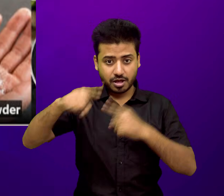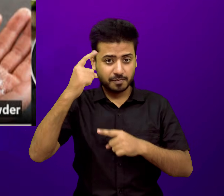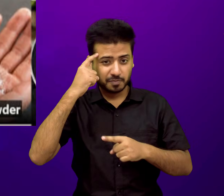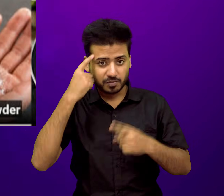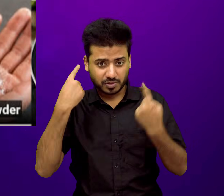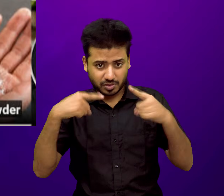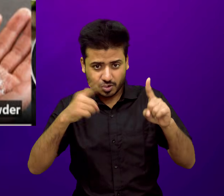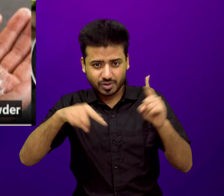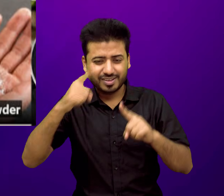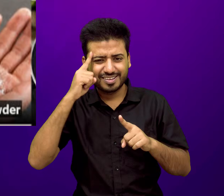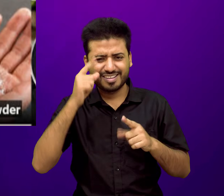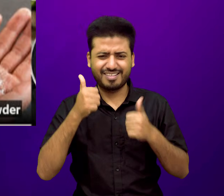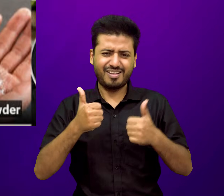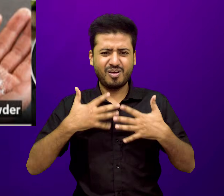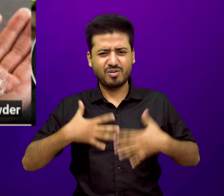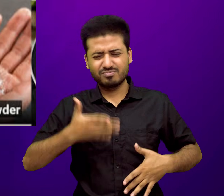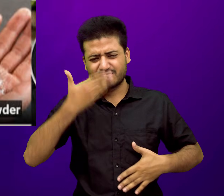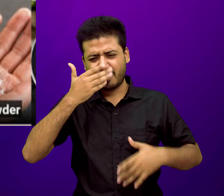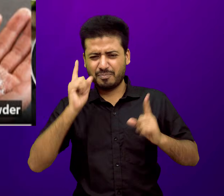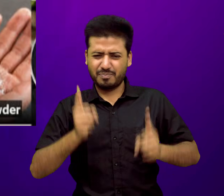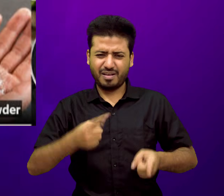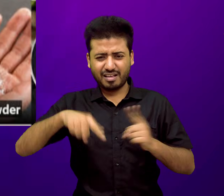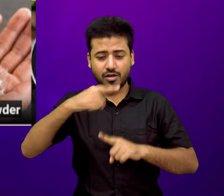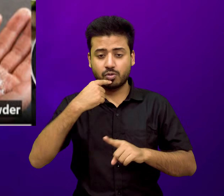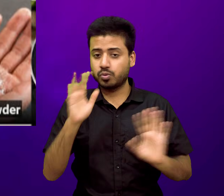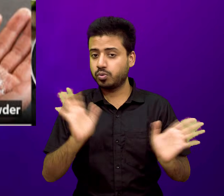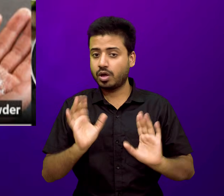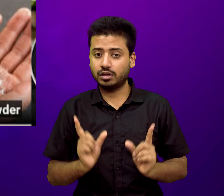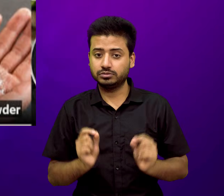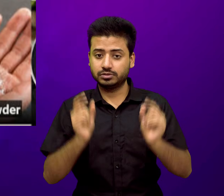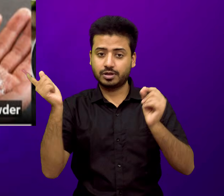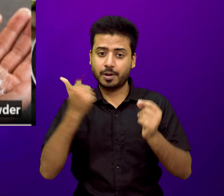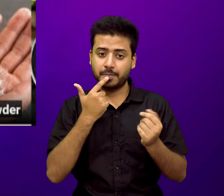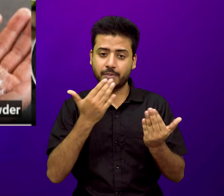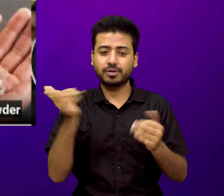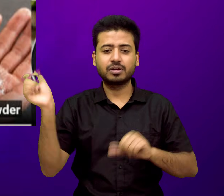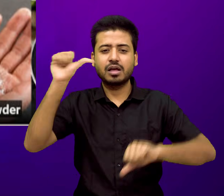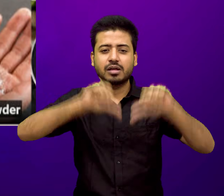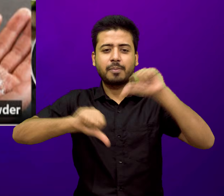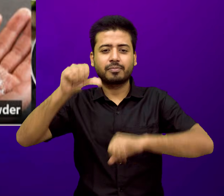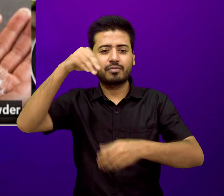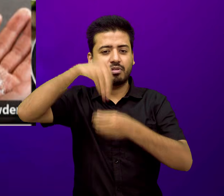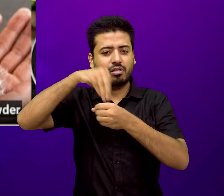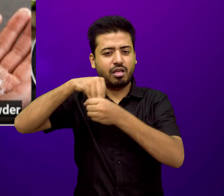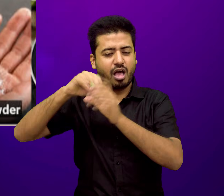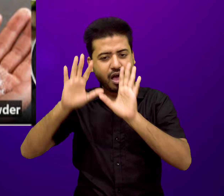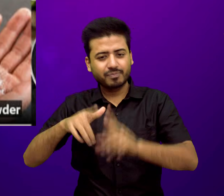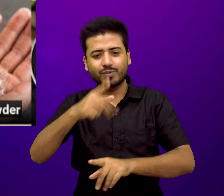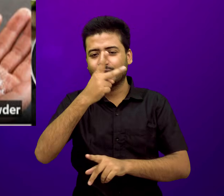is a naturally occurring clay mineral composed of magnesium, silicon and oxygen. It is incredibly